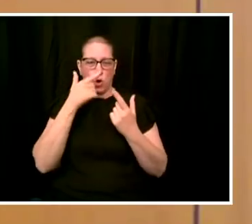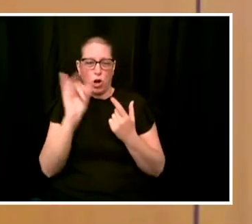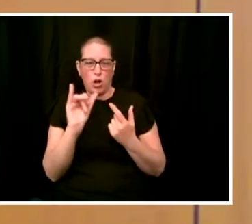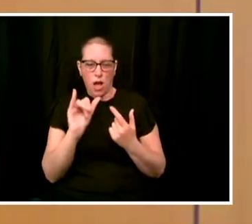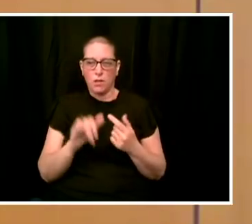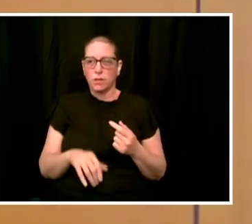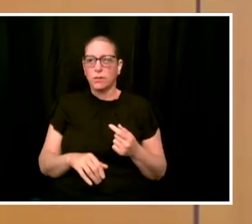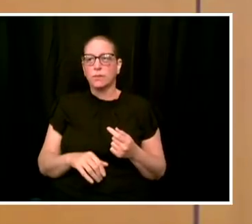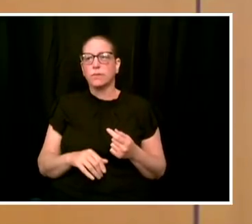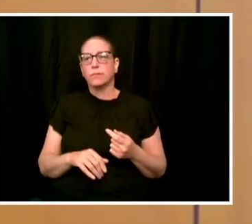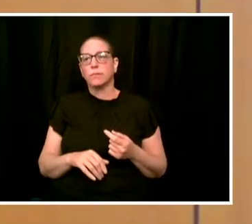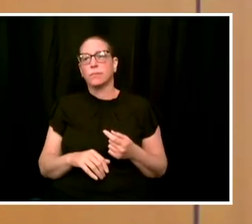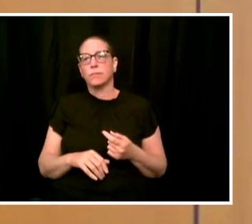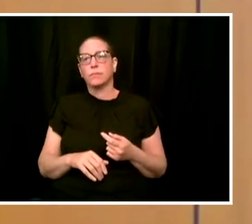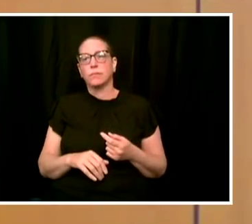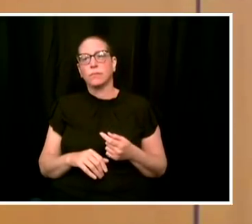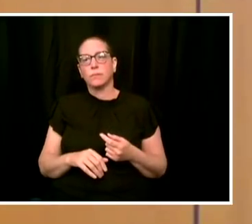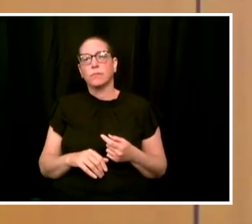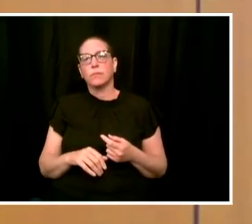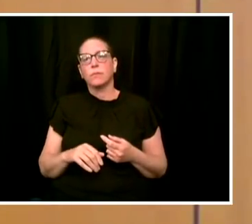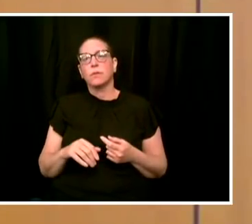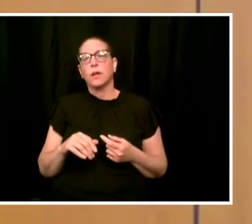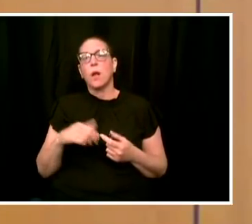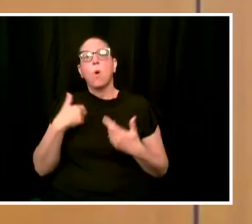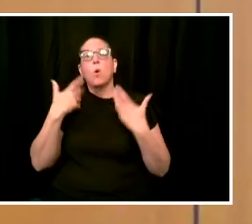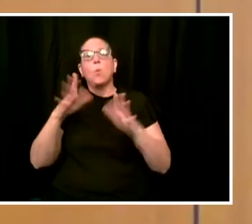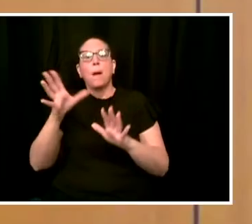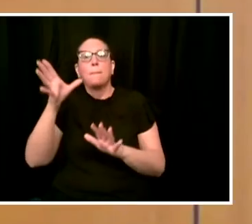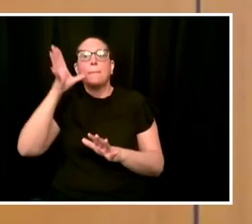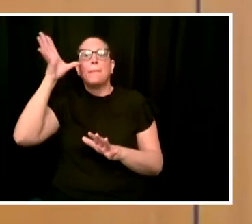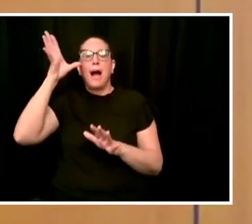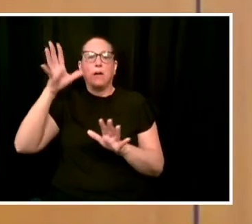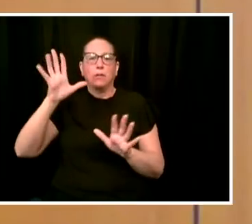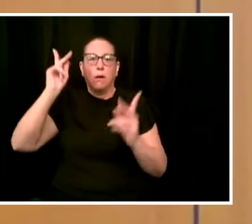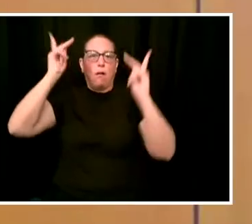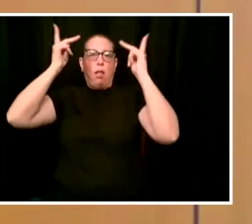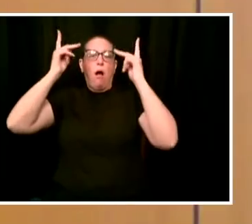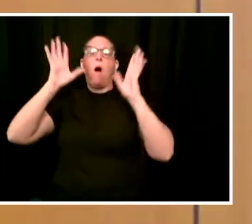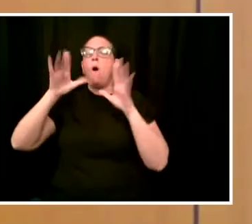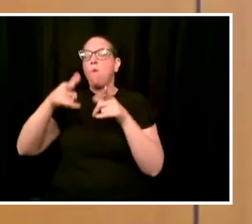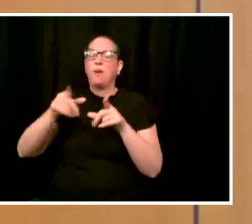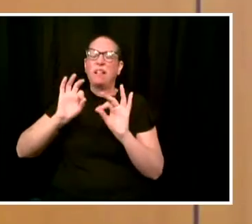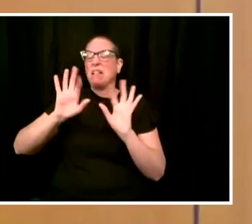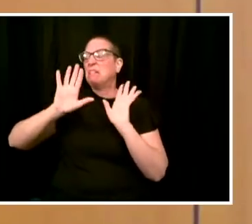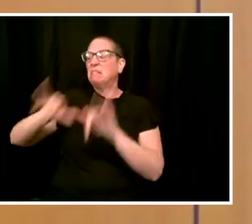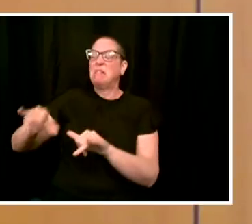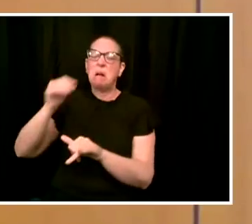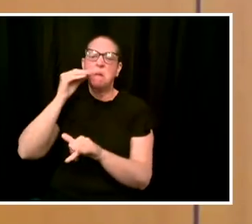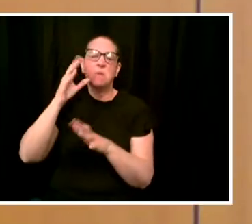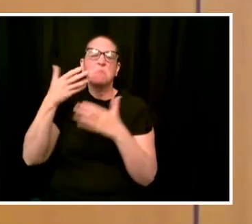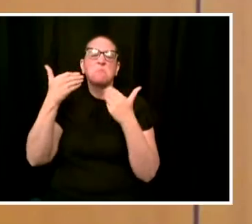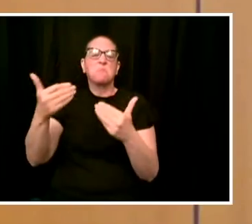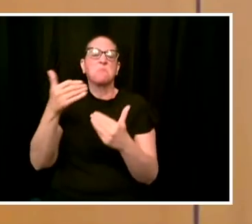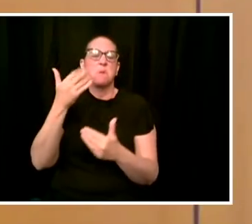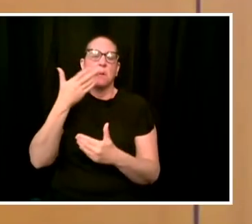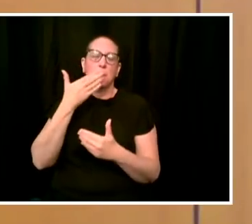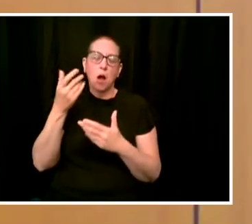EXTRA RED, WE